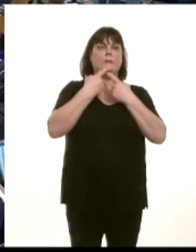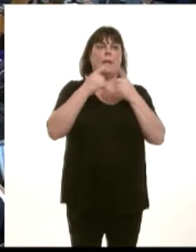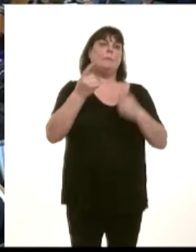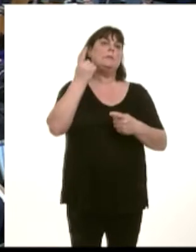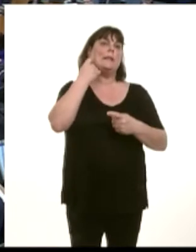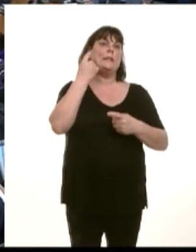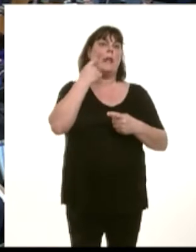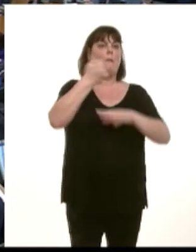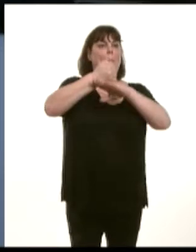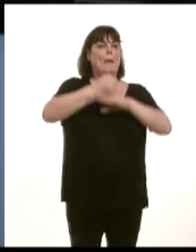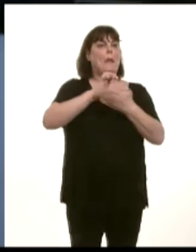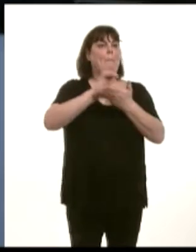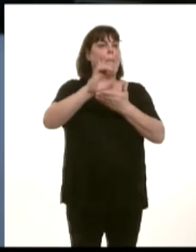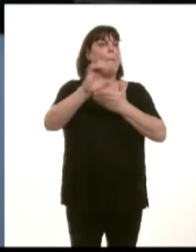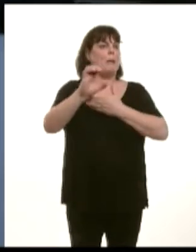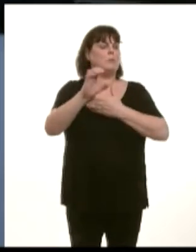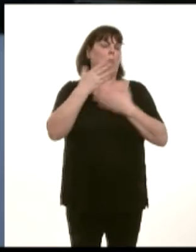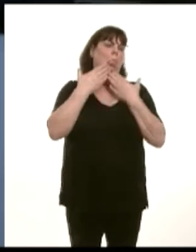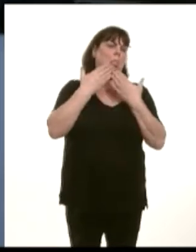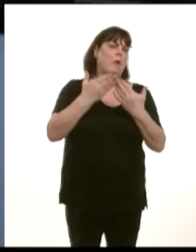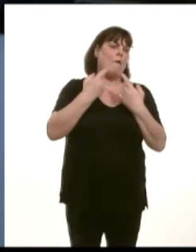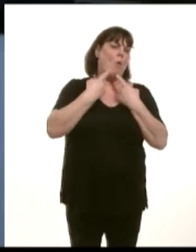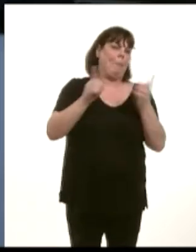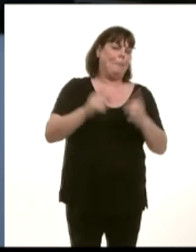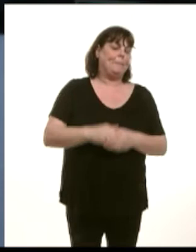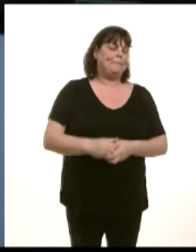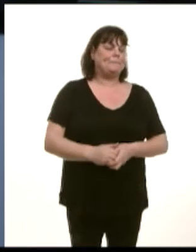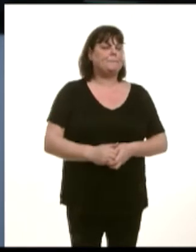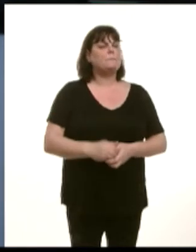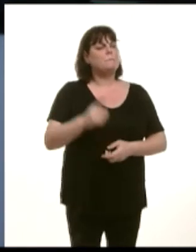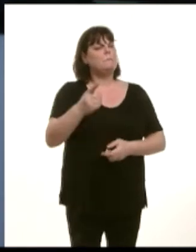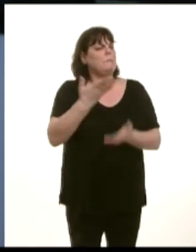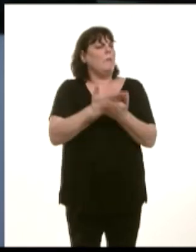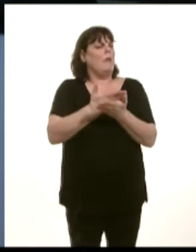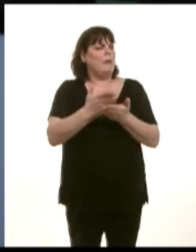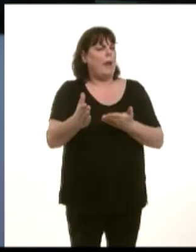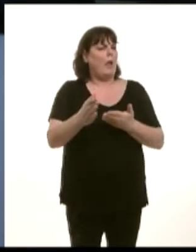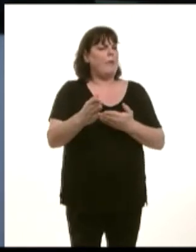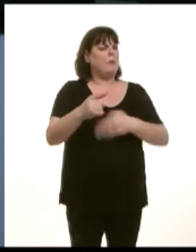It’s clear from that statement that time is constrained and that there is going to